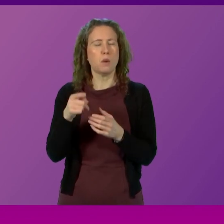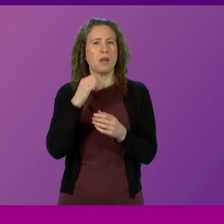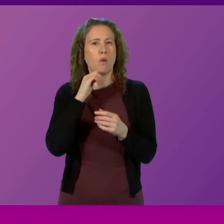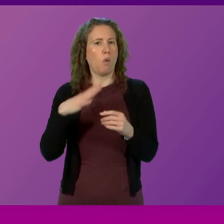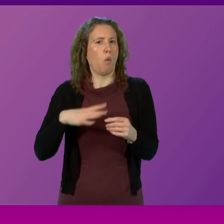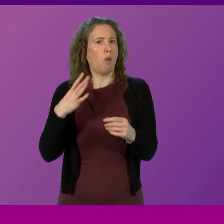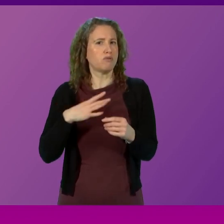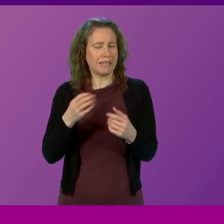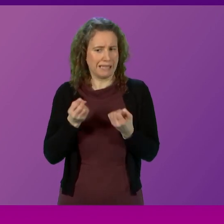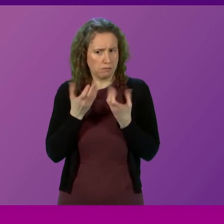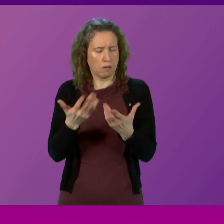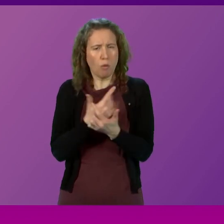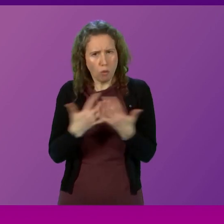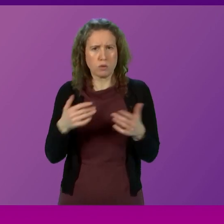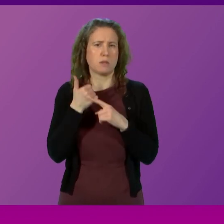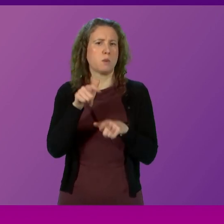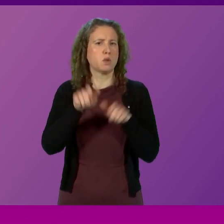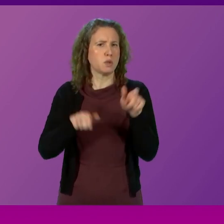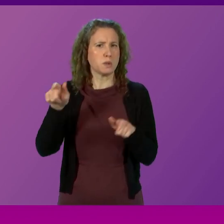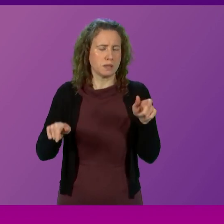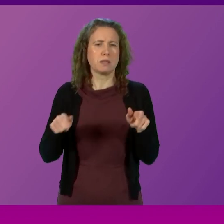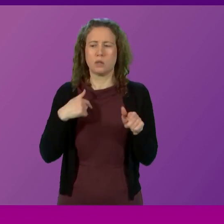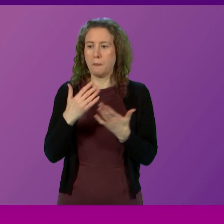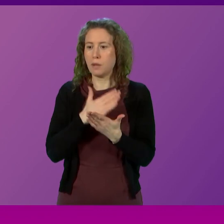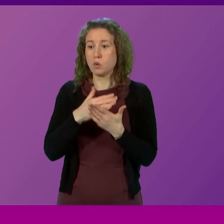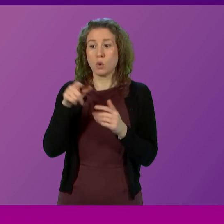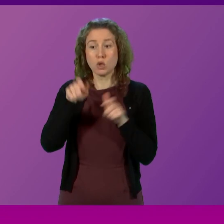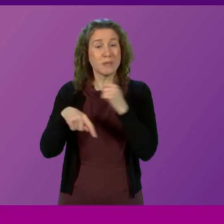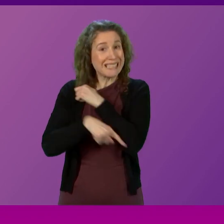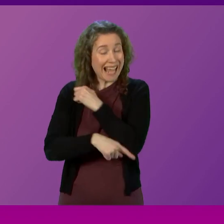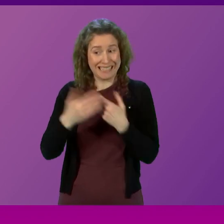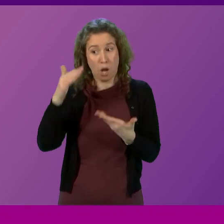already do much to support students to ensure that student debt is much lower in Scotland